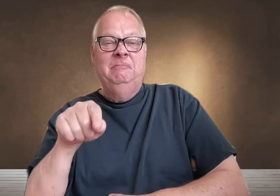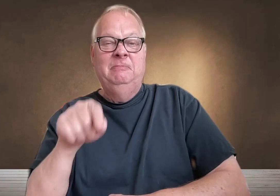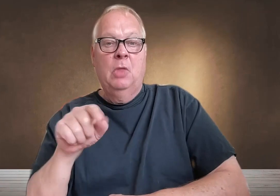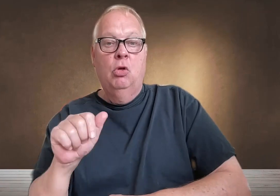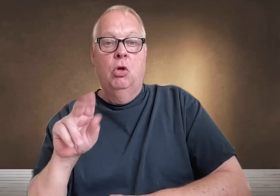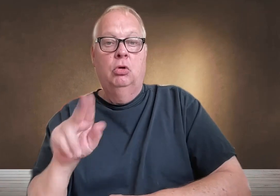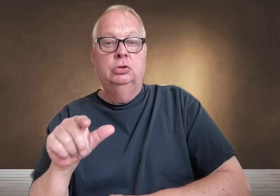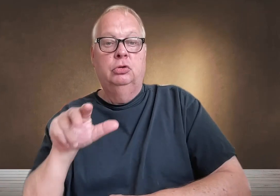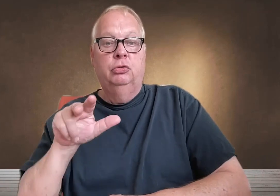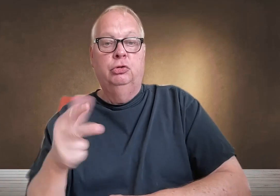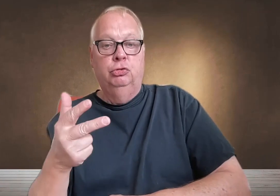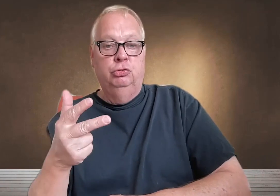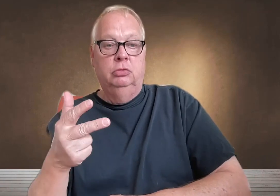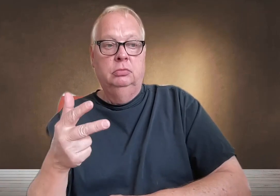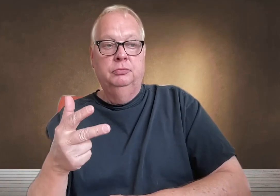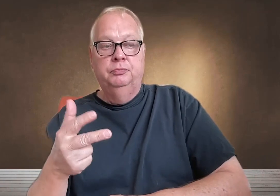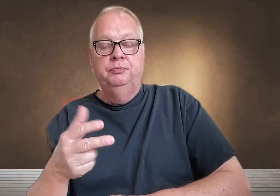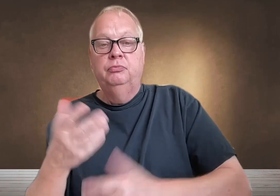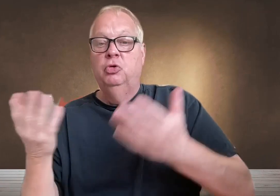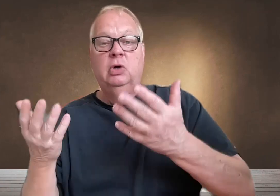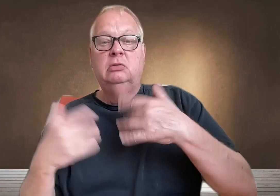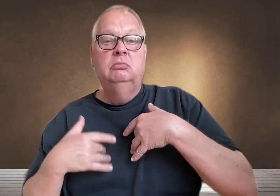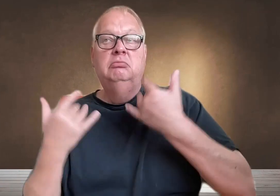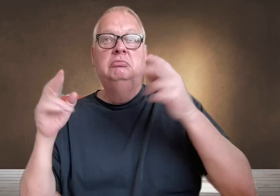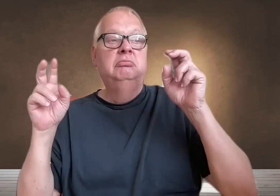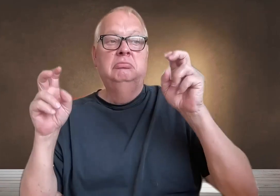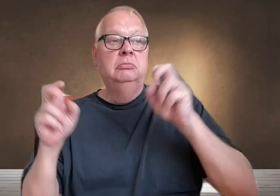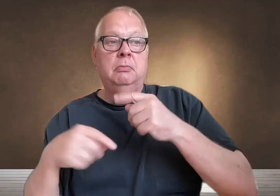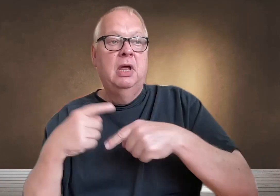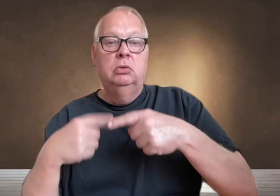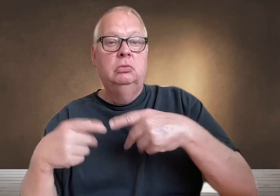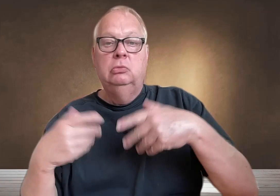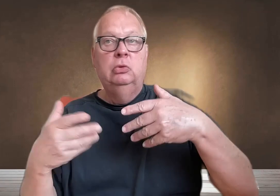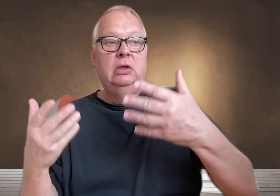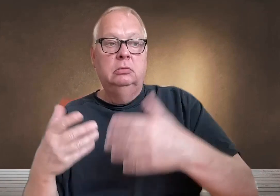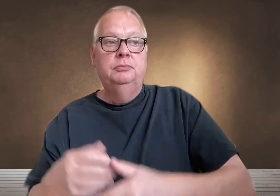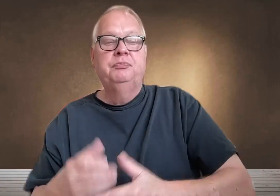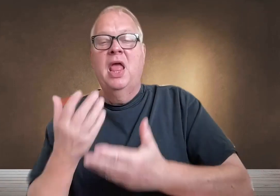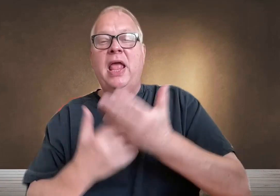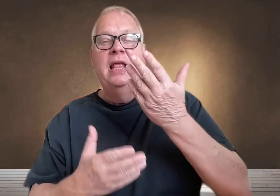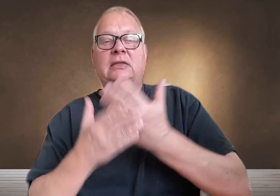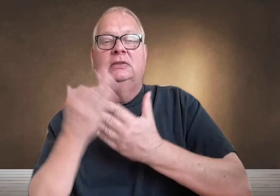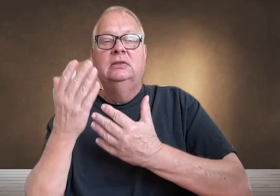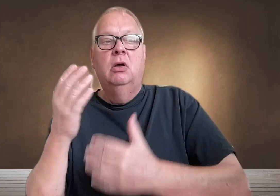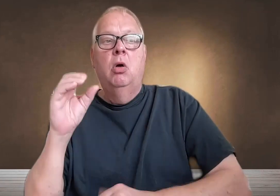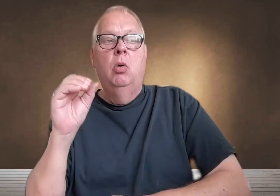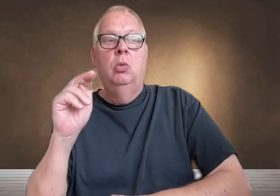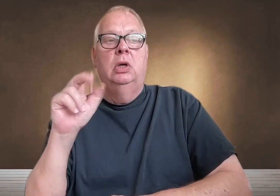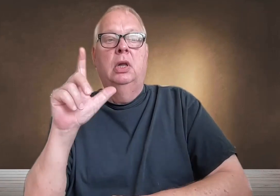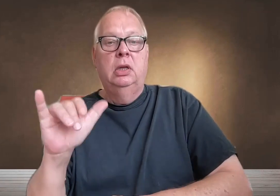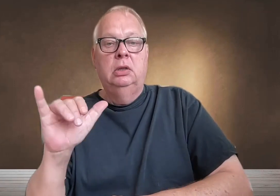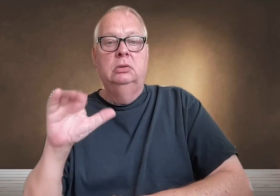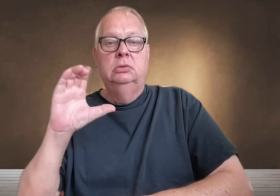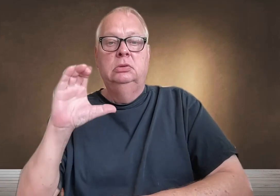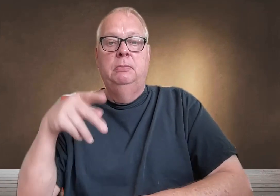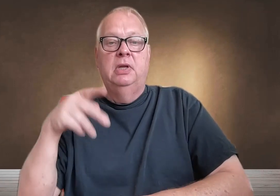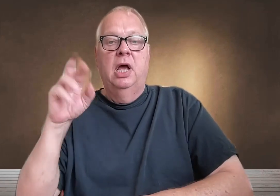On August 3rd, the topic will be Hands-Only CPR.